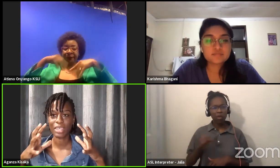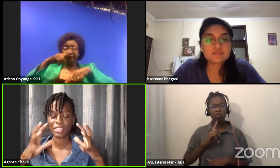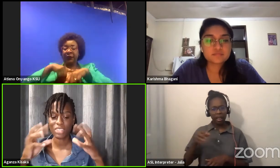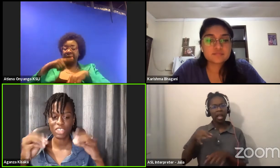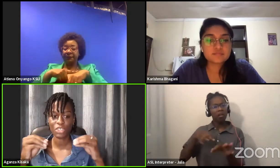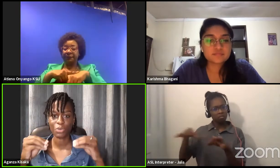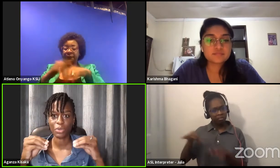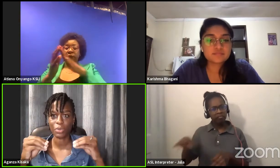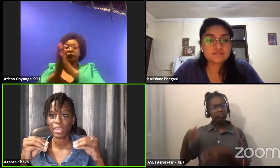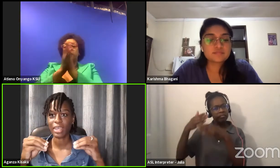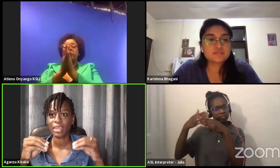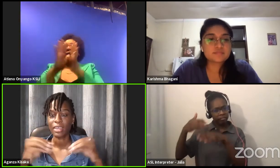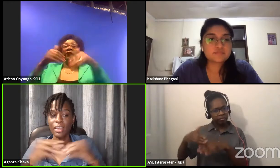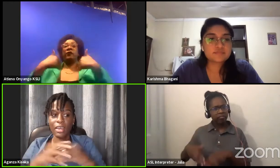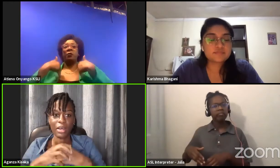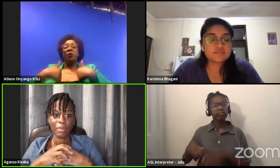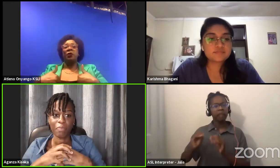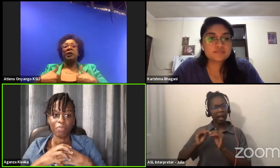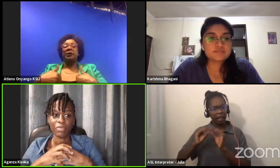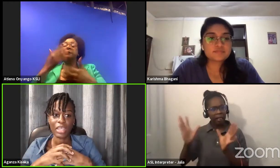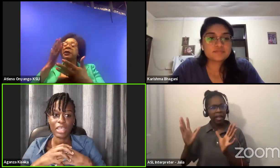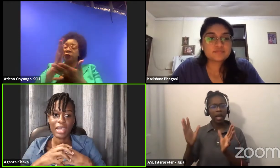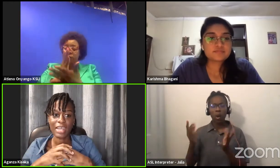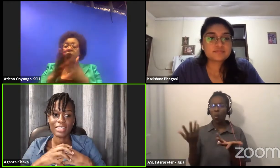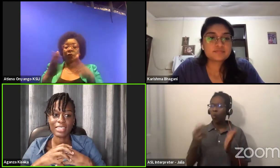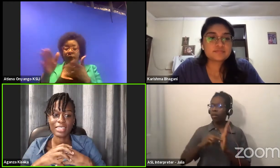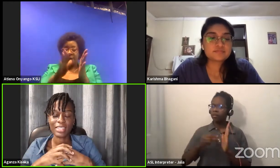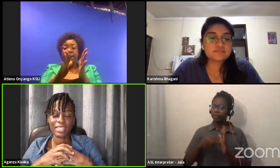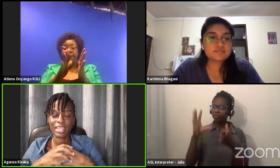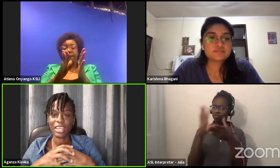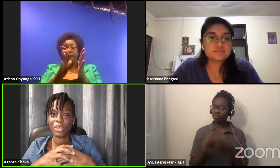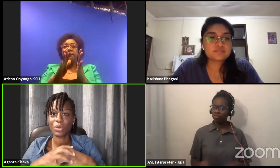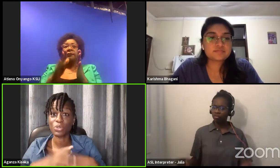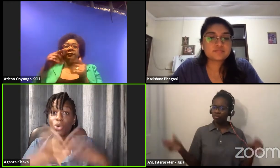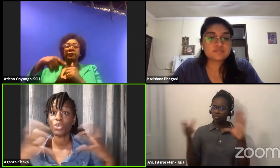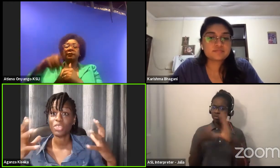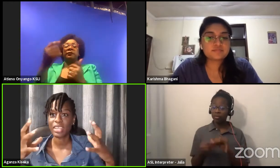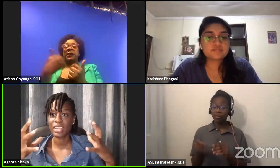in such a real way. He has this thing he calls whole theater,